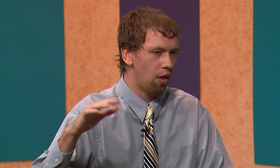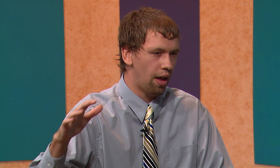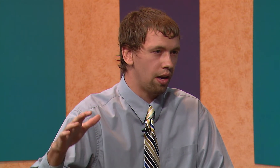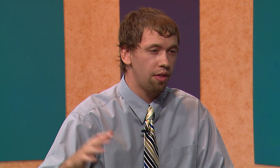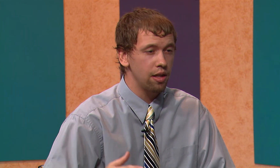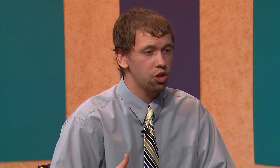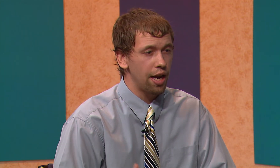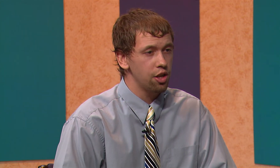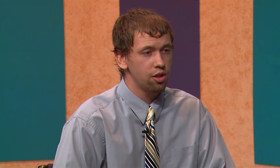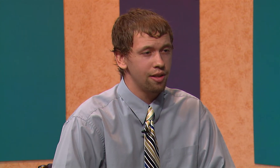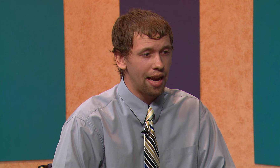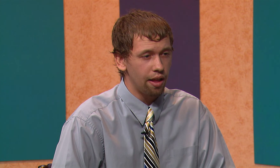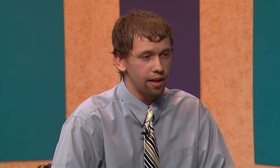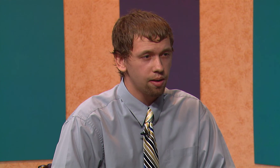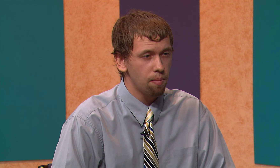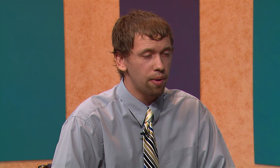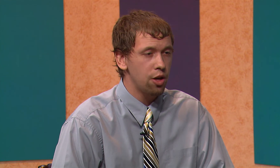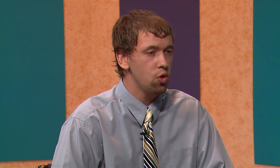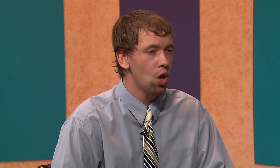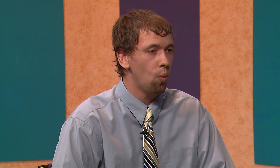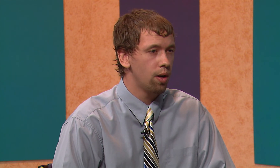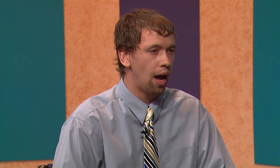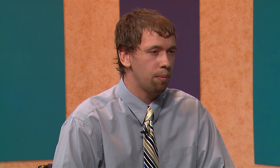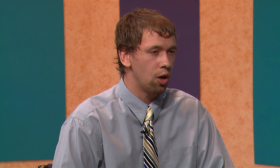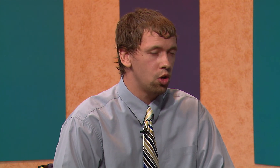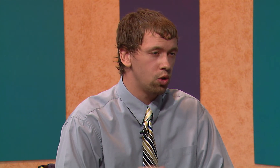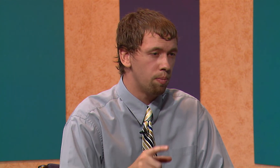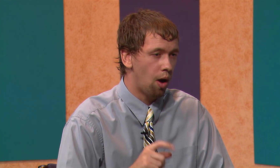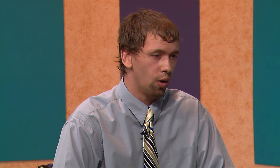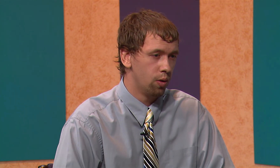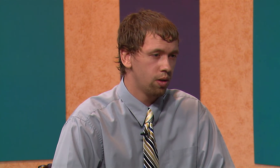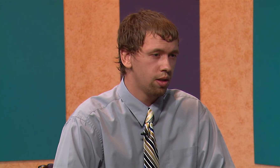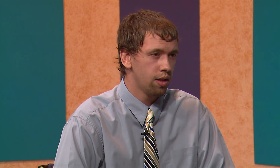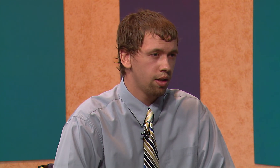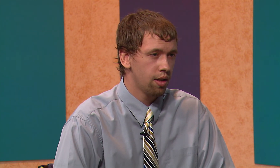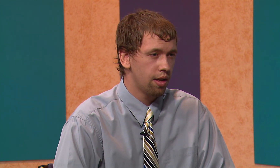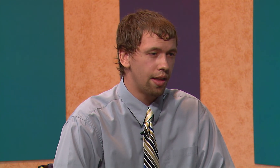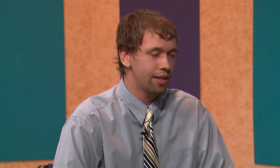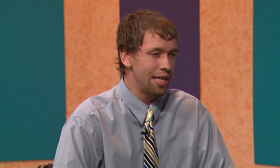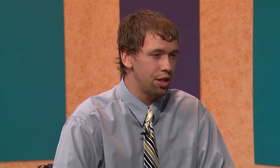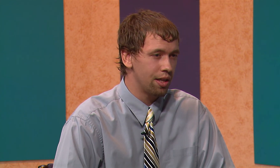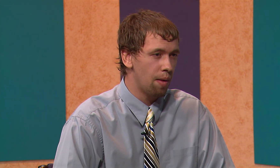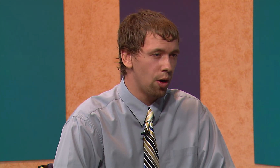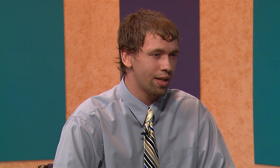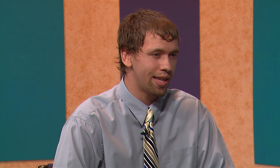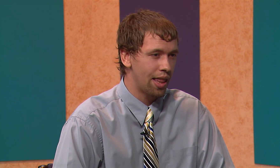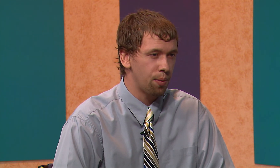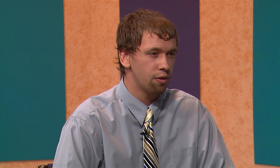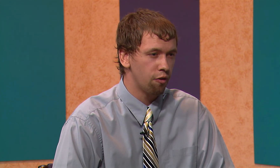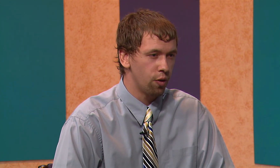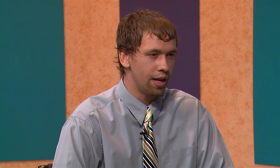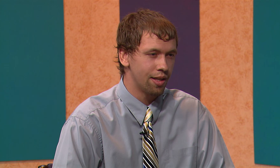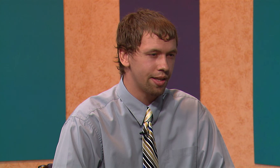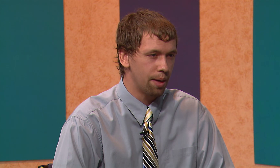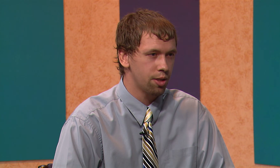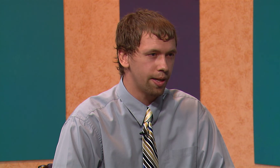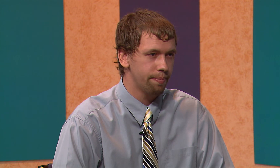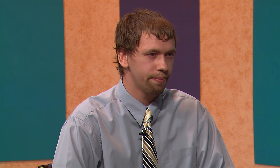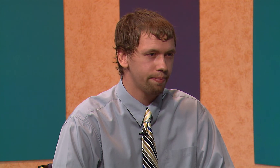the line, things change daily, but I do know what I’m going to change tomorrow, and that’s teaching American Sign Language for free on snapchat.